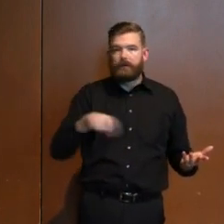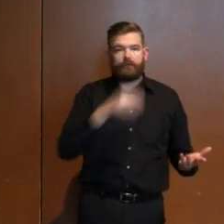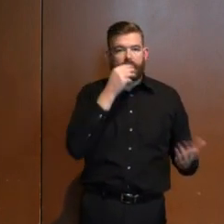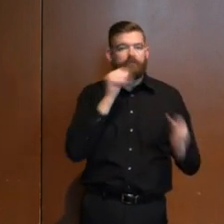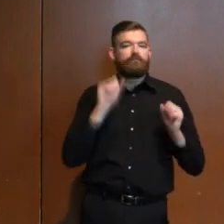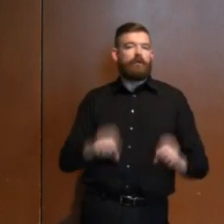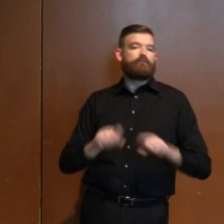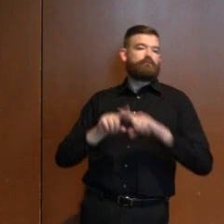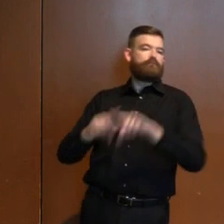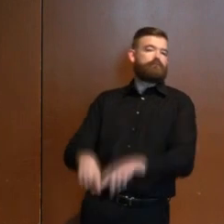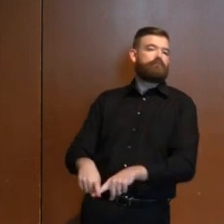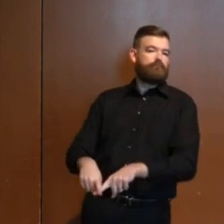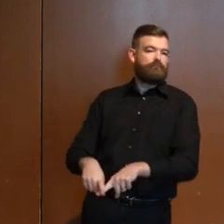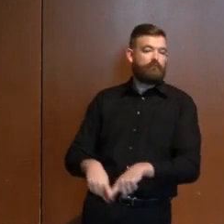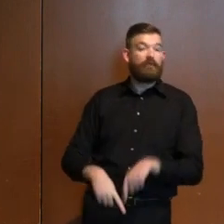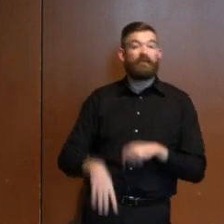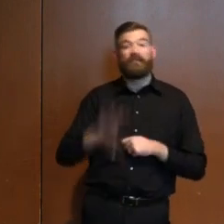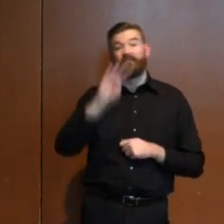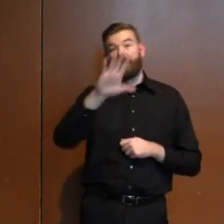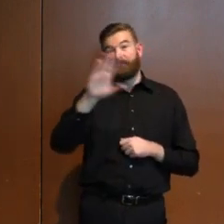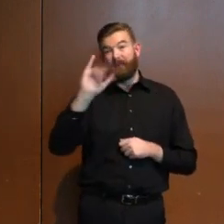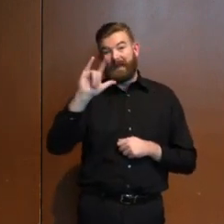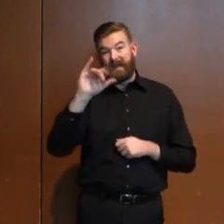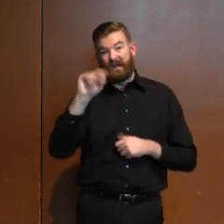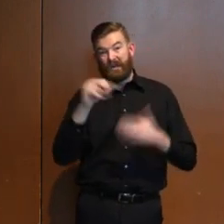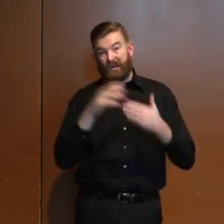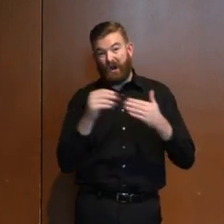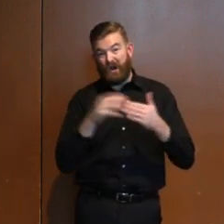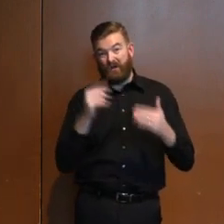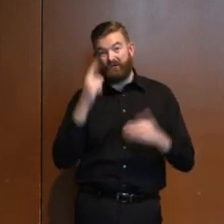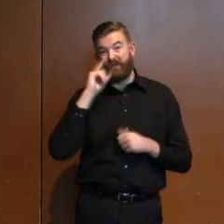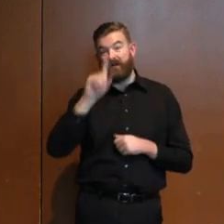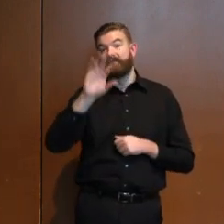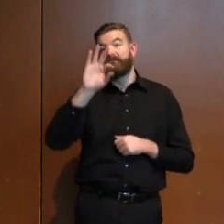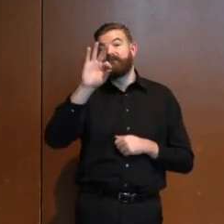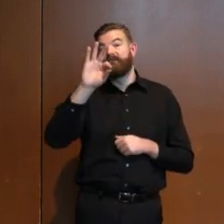SURE VULNERABLE POPULATIONS REMAIN FED DURING THESE TRIES TIMES.